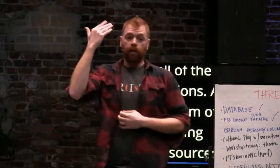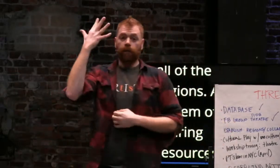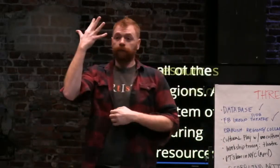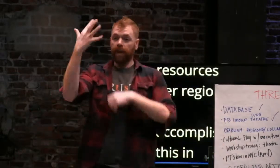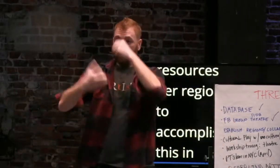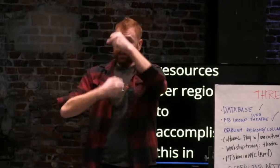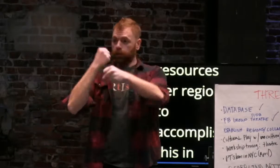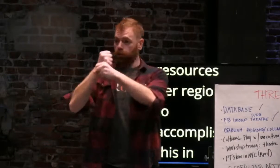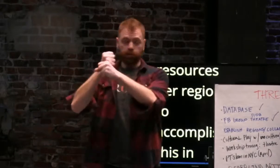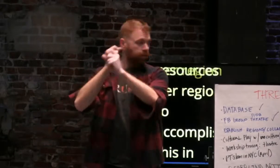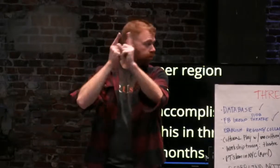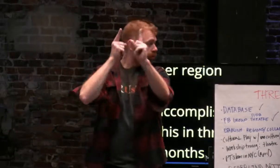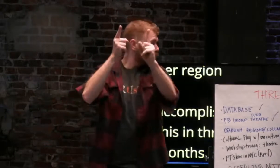And in five years,